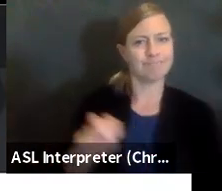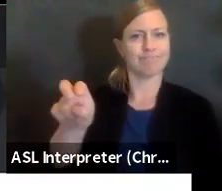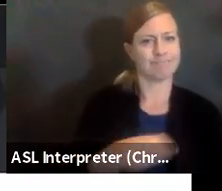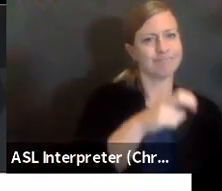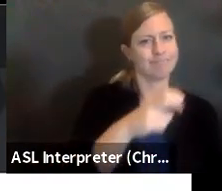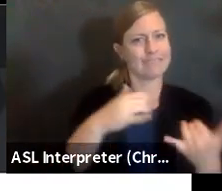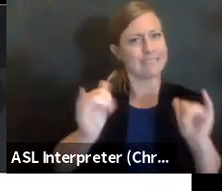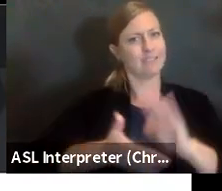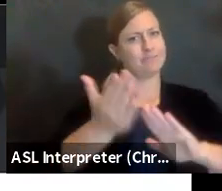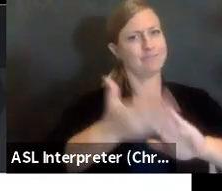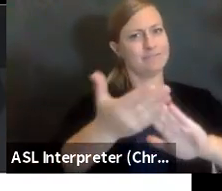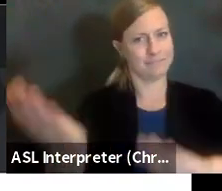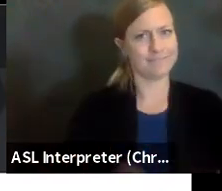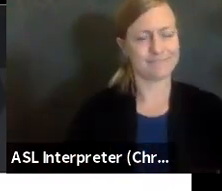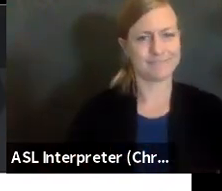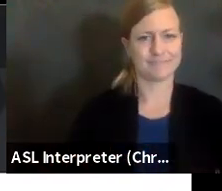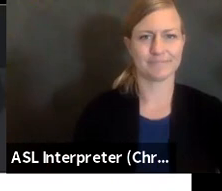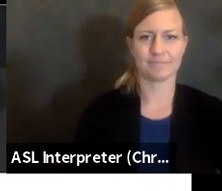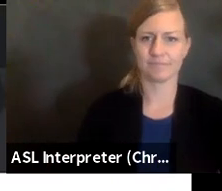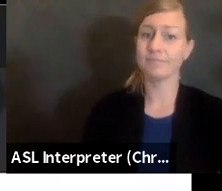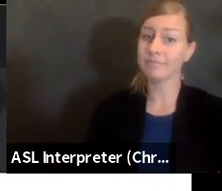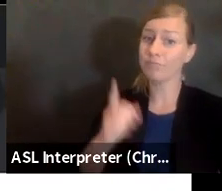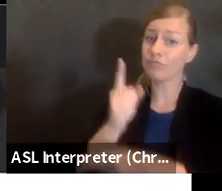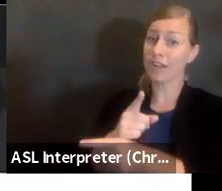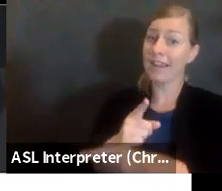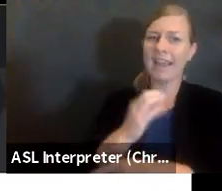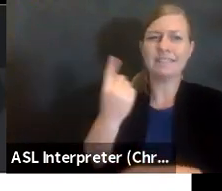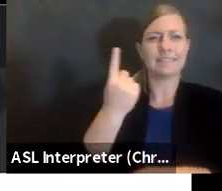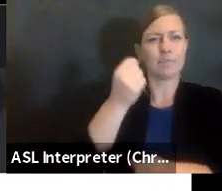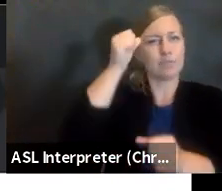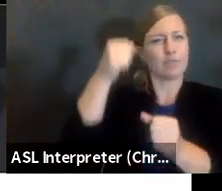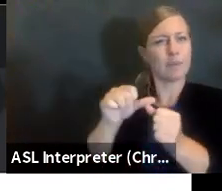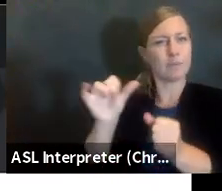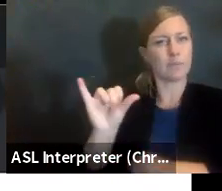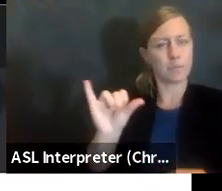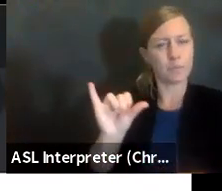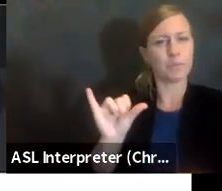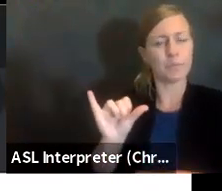ESD 112 - Katherine Livick: Absolutely. And ESD 112 - Katherine Livick: you know that's something to keep in mind too, I think, is to always remember